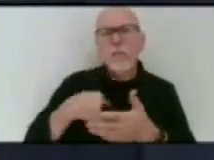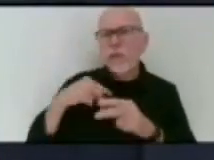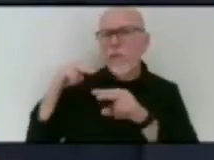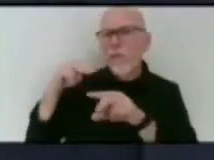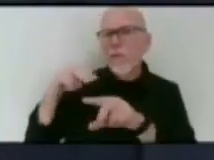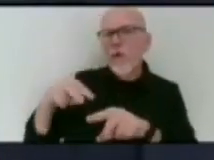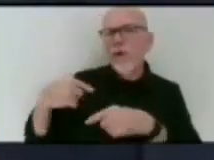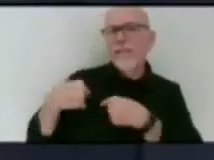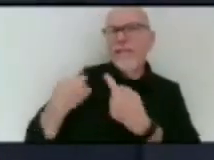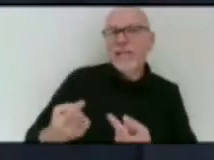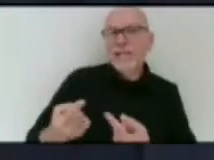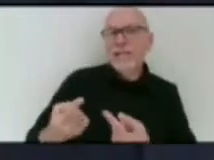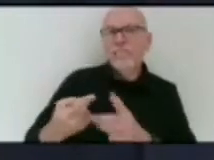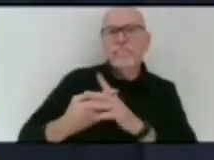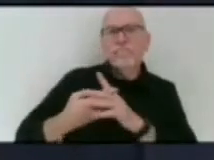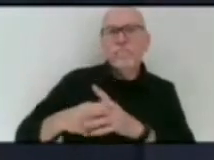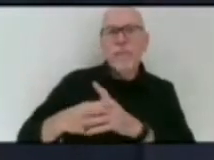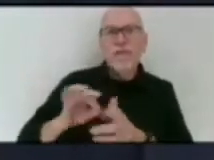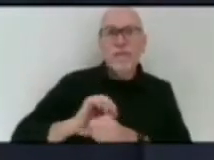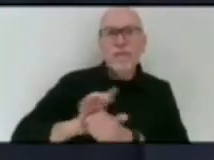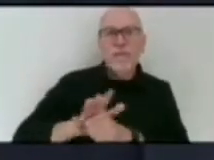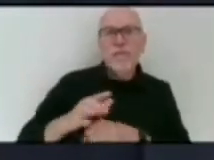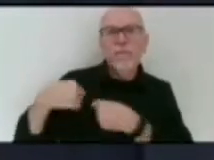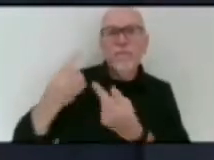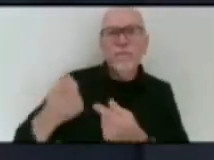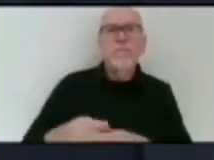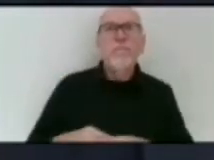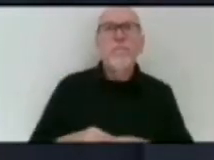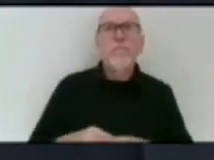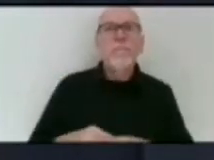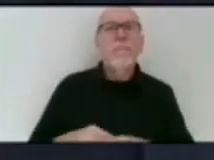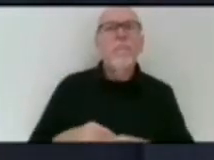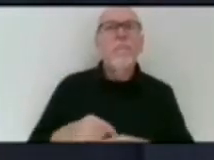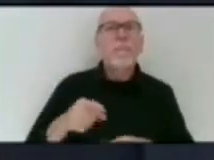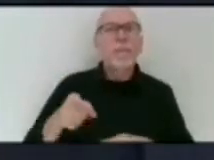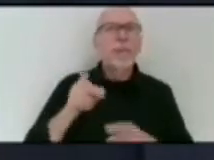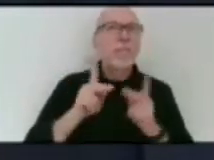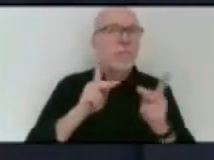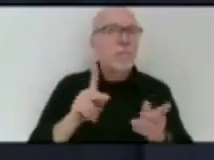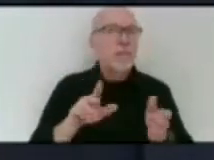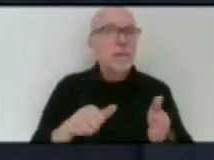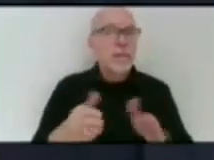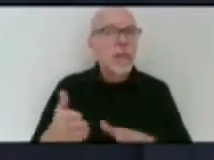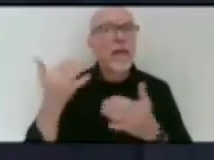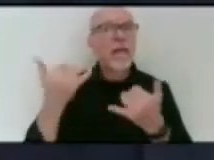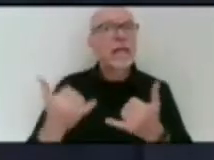outset of this pandemic that has been taking lives are reaching or have